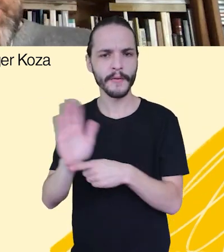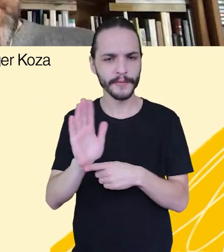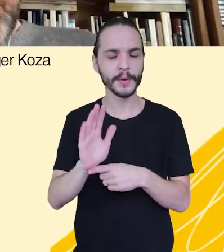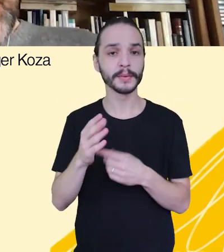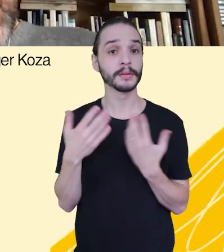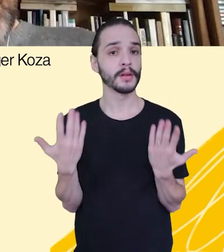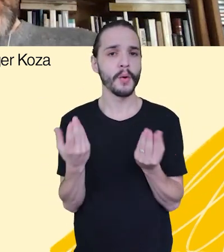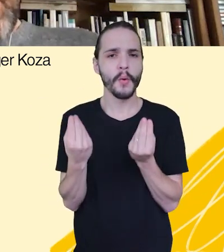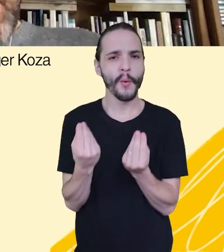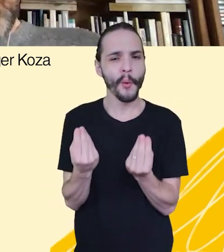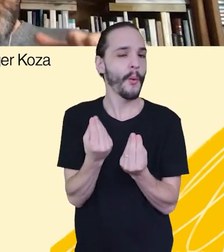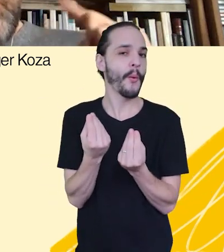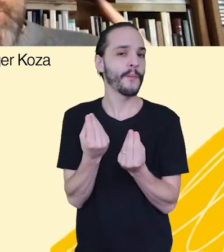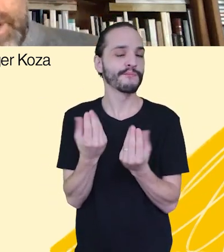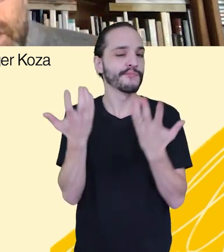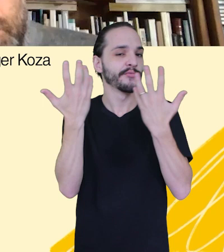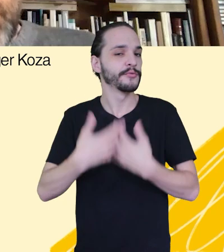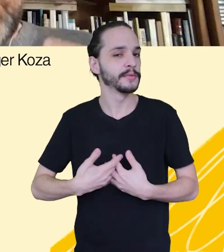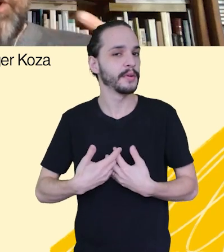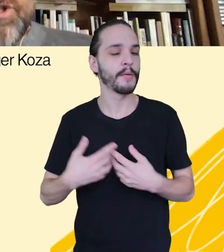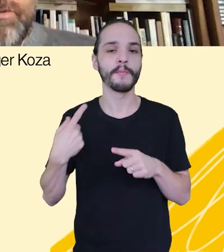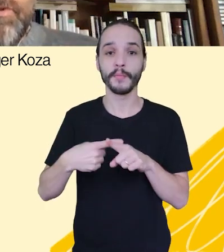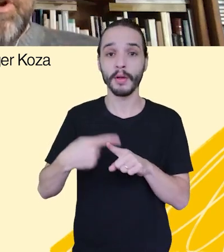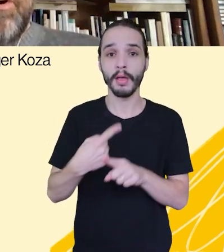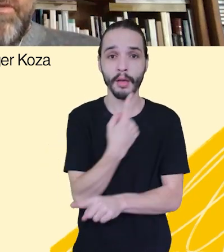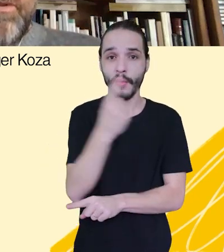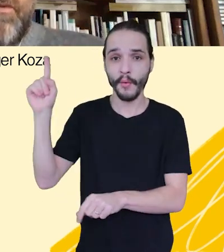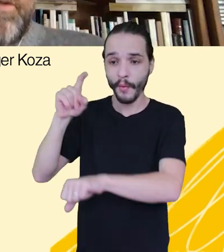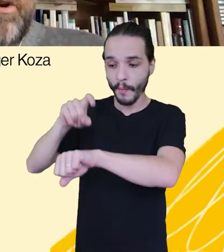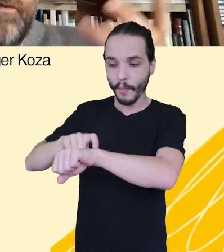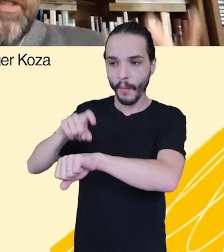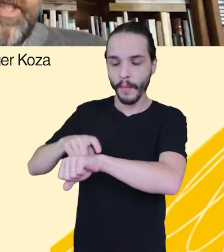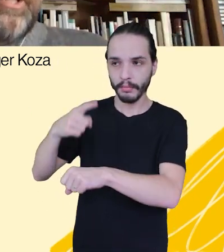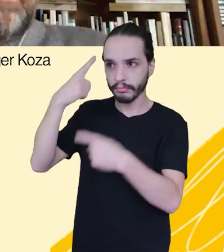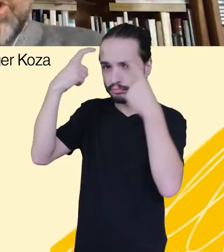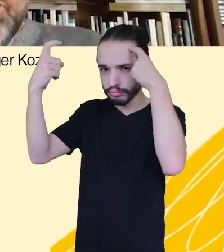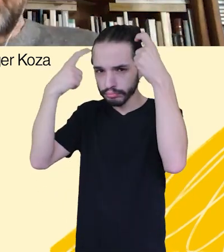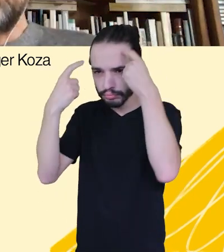because that is the last movement of the creation, of the scene, of the shot.